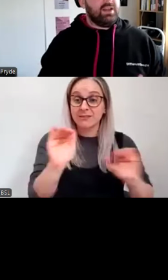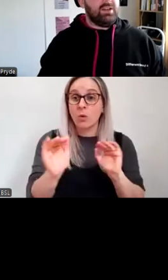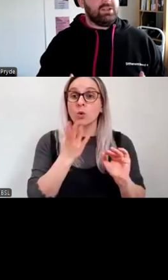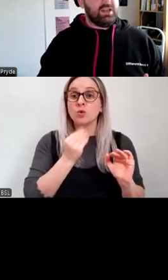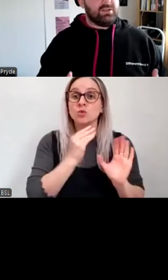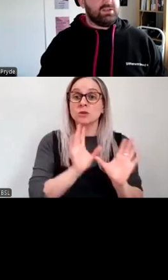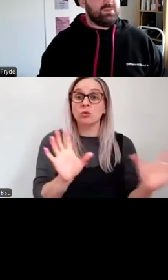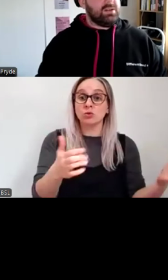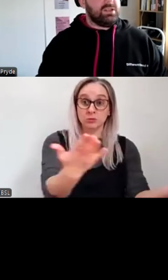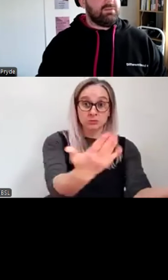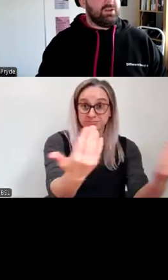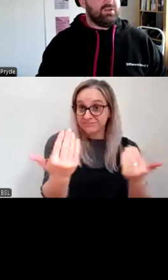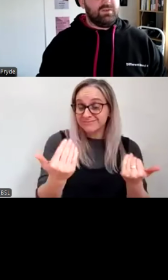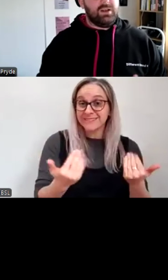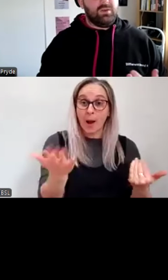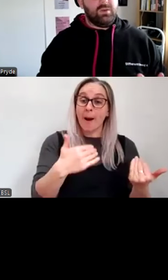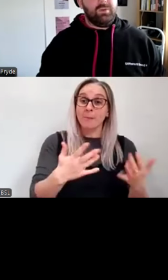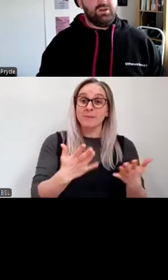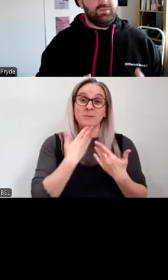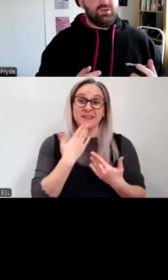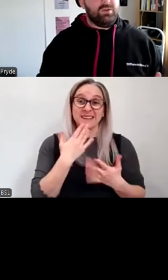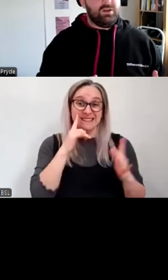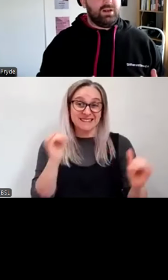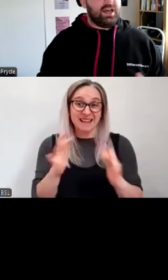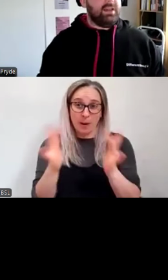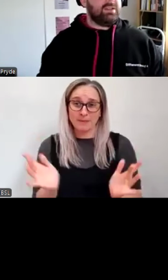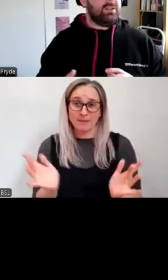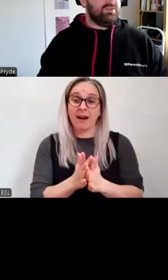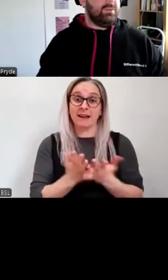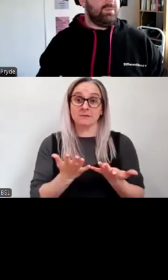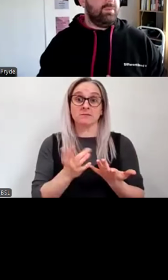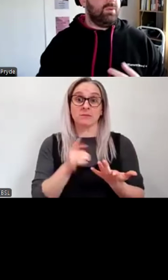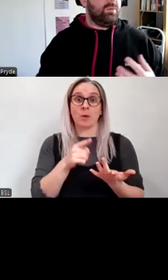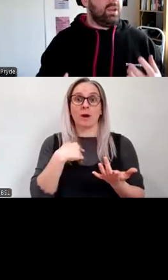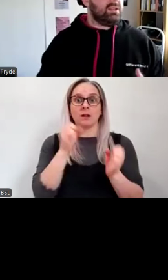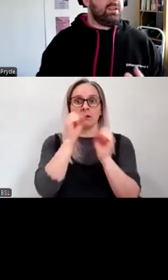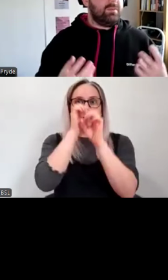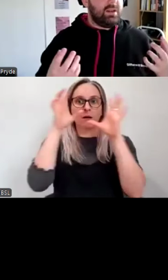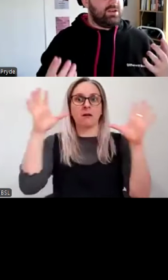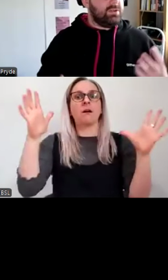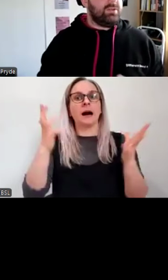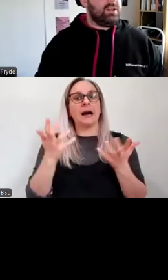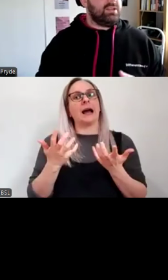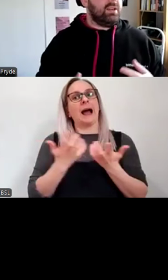and to actually test those experiences for you. It'll open up your eyes to ways and user journeys